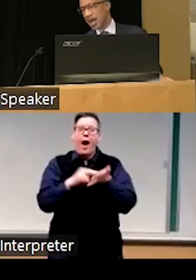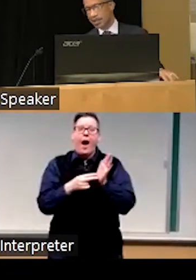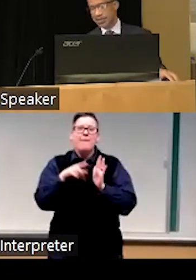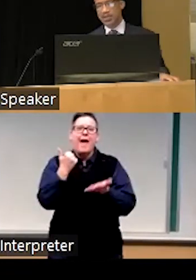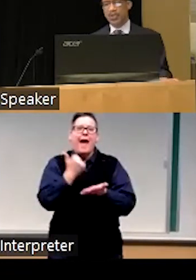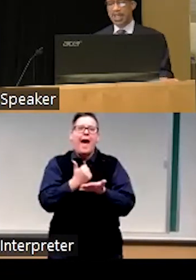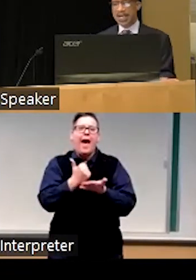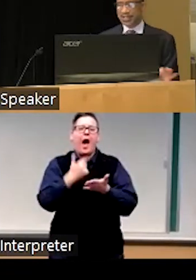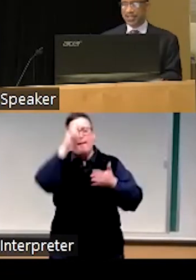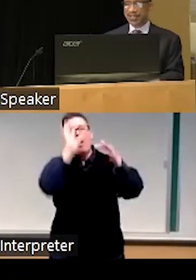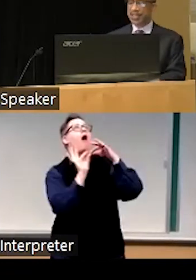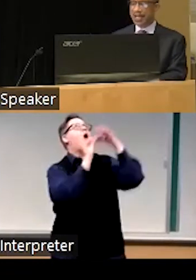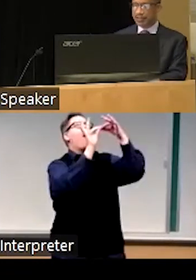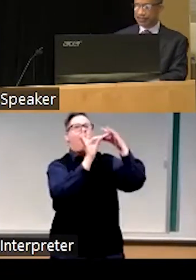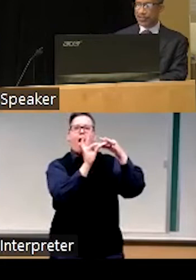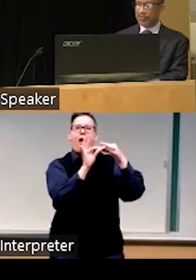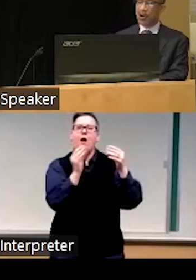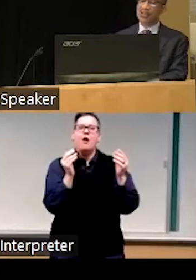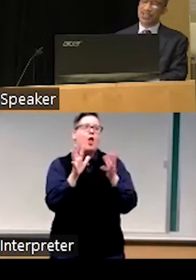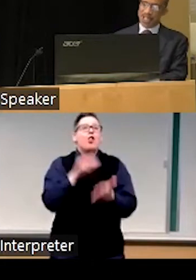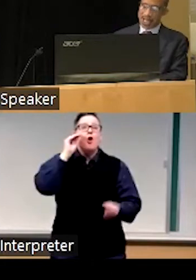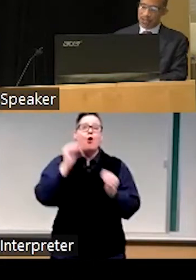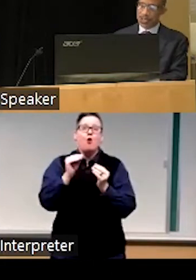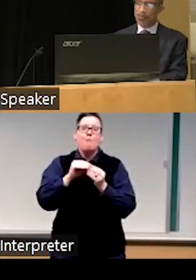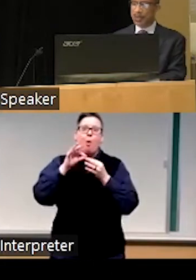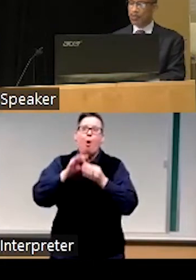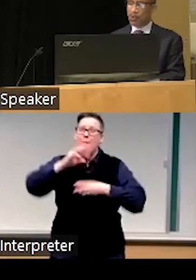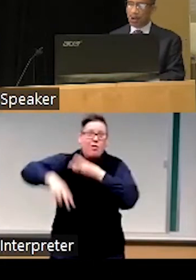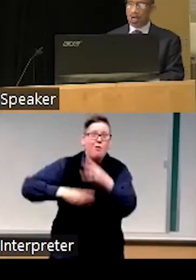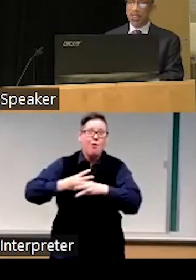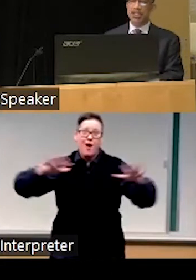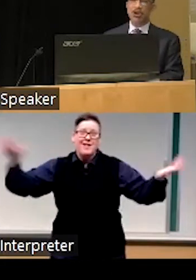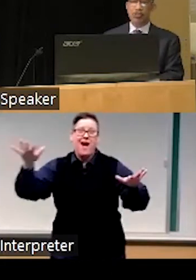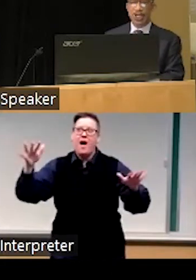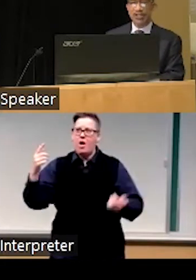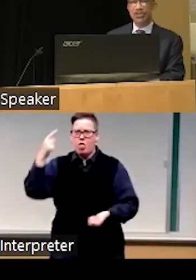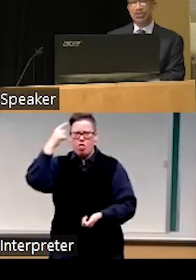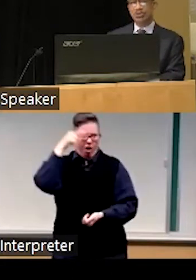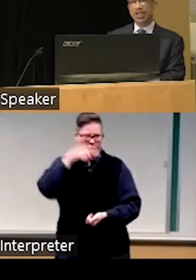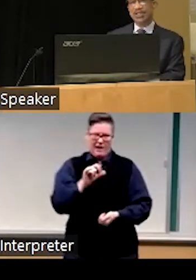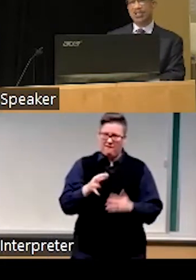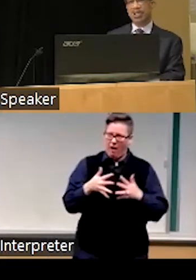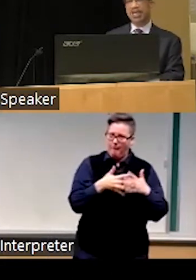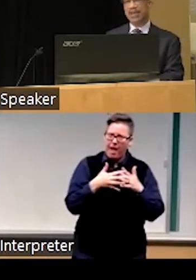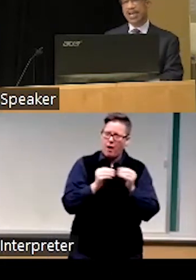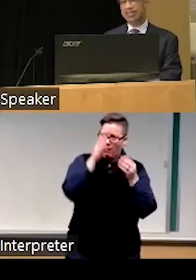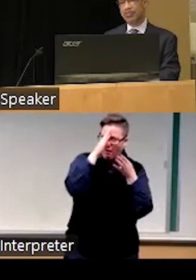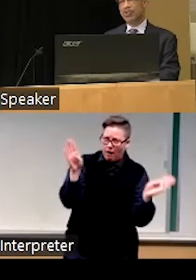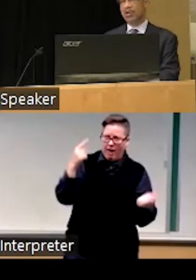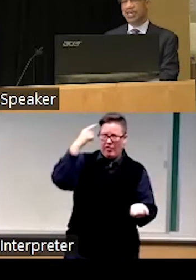knowledge and he suggested that if if our society was a bit more open to considering that temporary